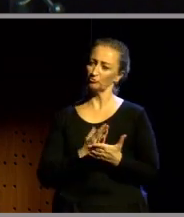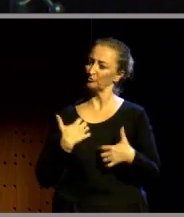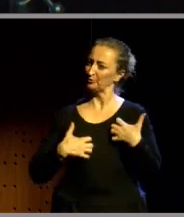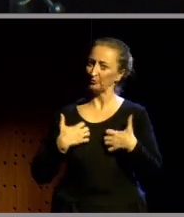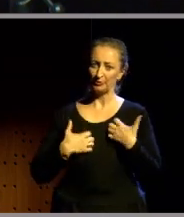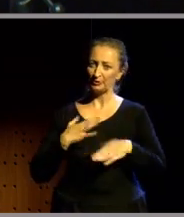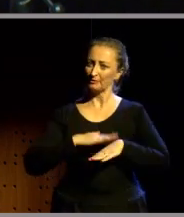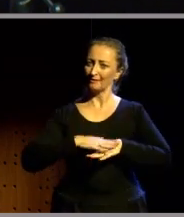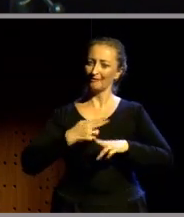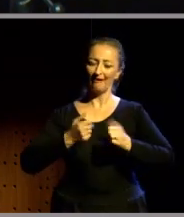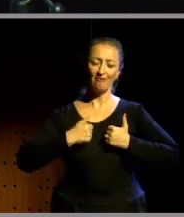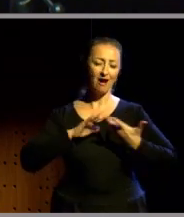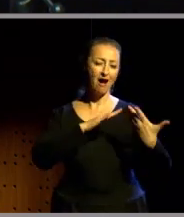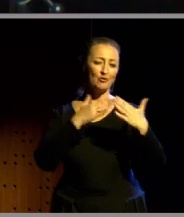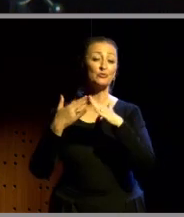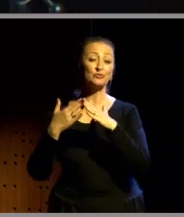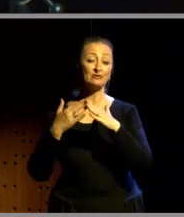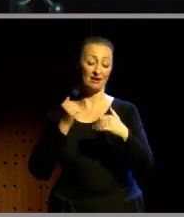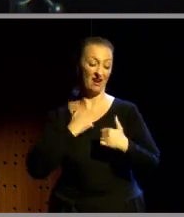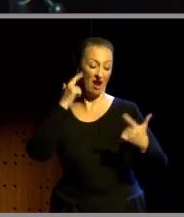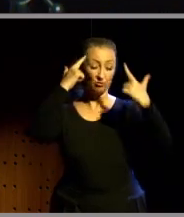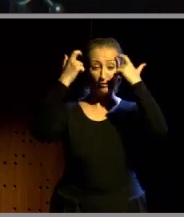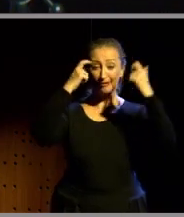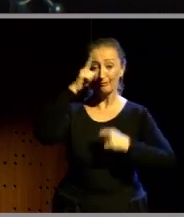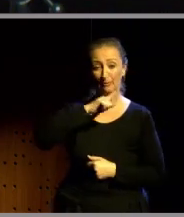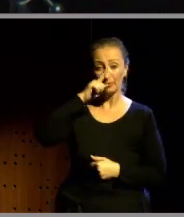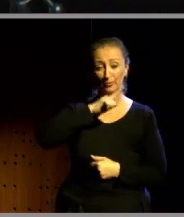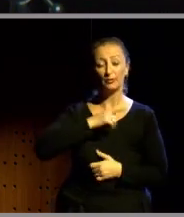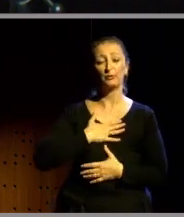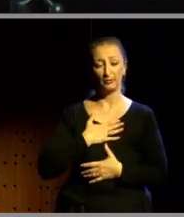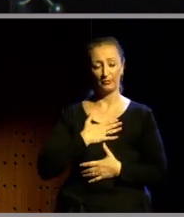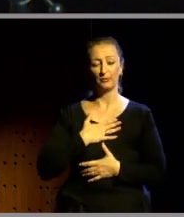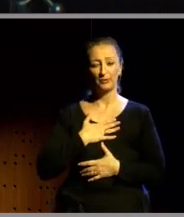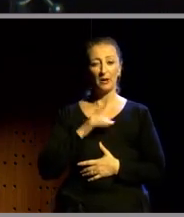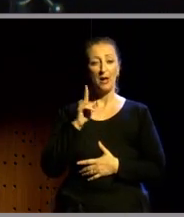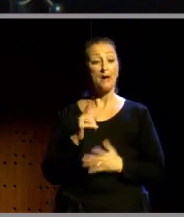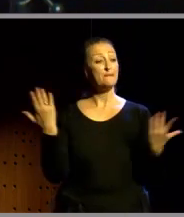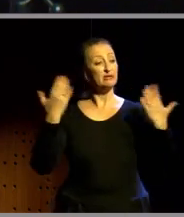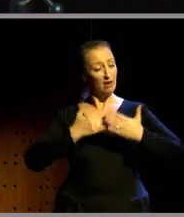communities and our creatives. However, we are here tonight for